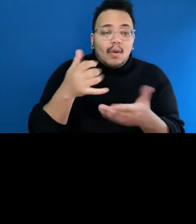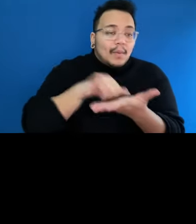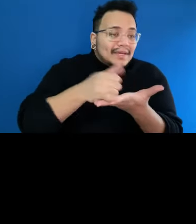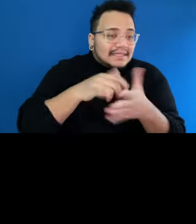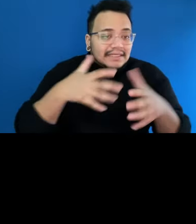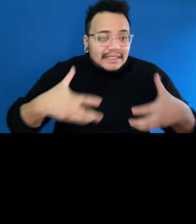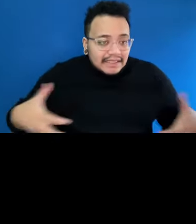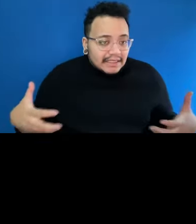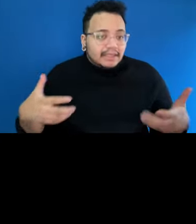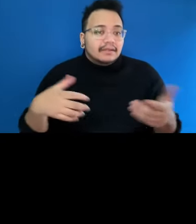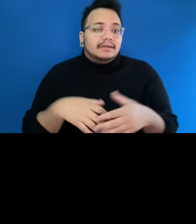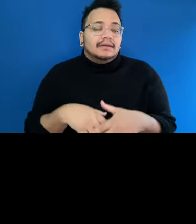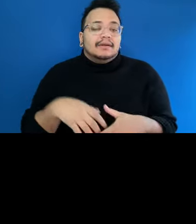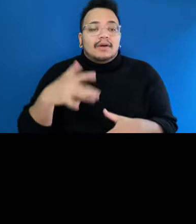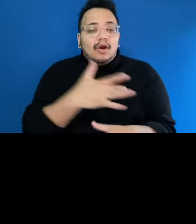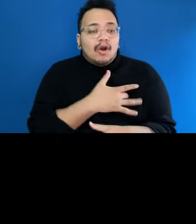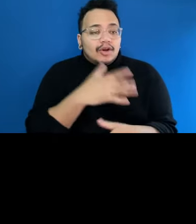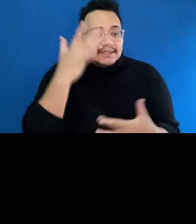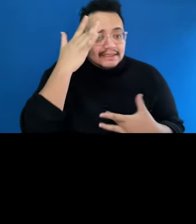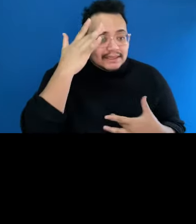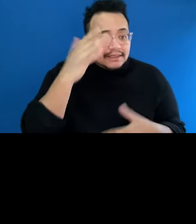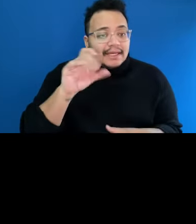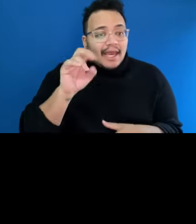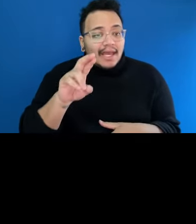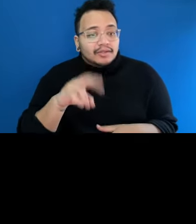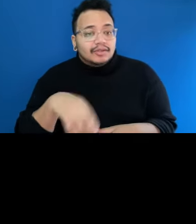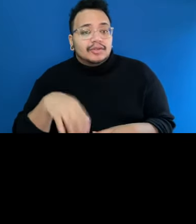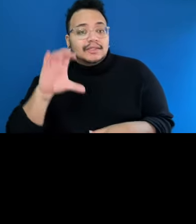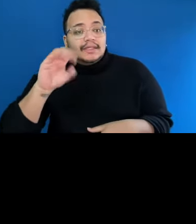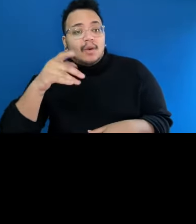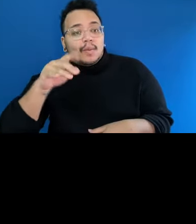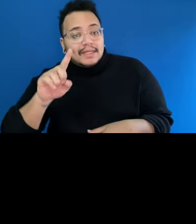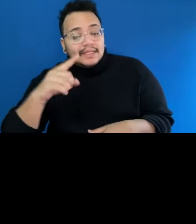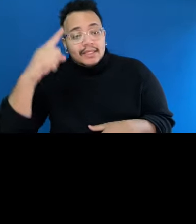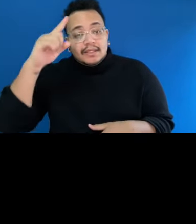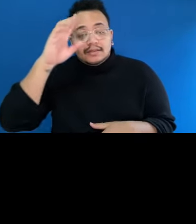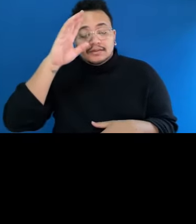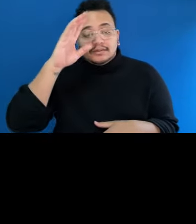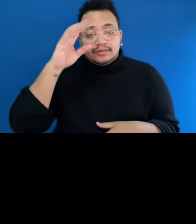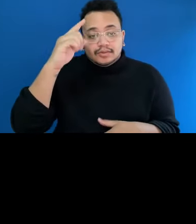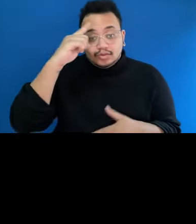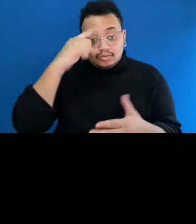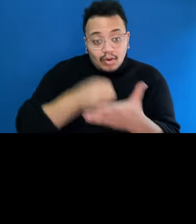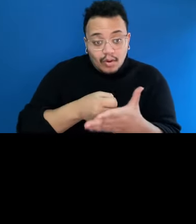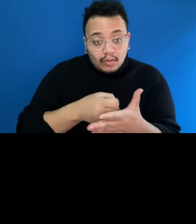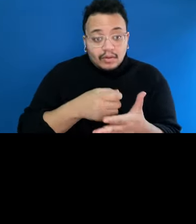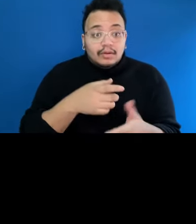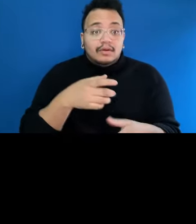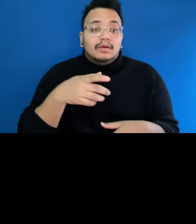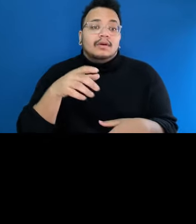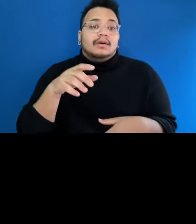stroke, COPD and even broken bones. And in every case,